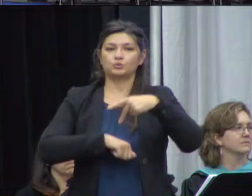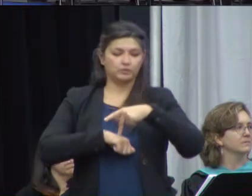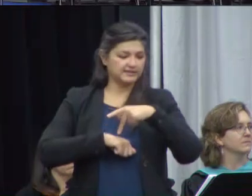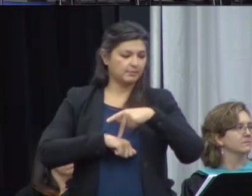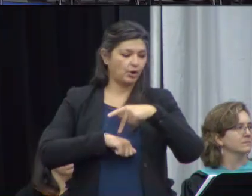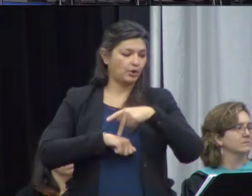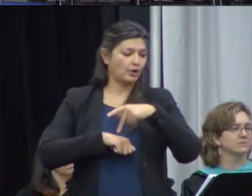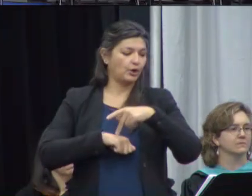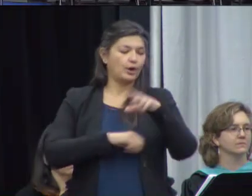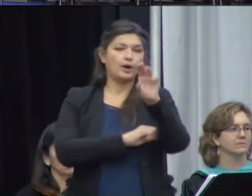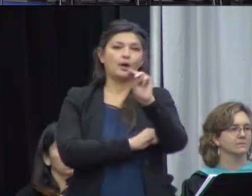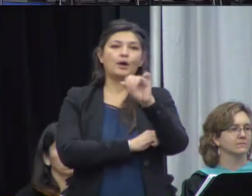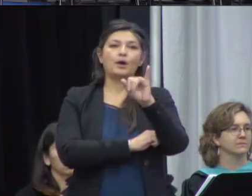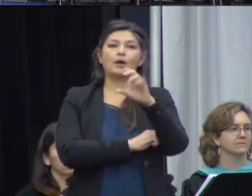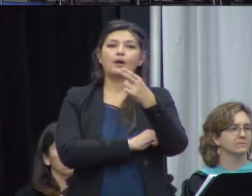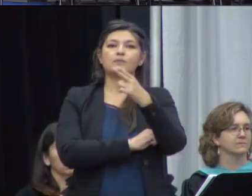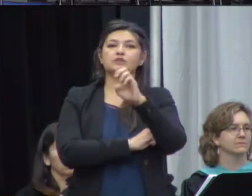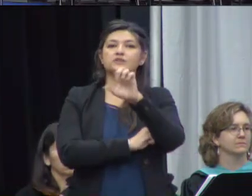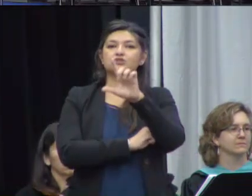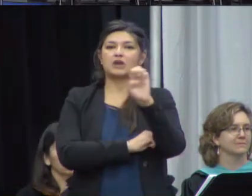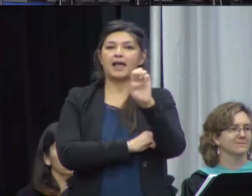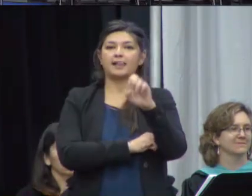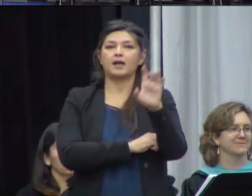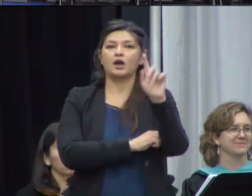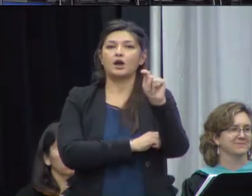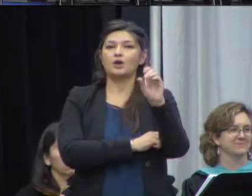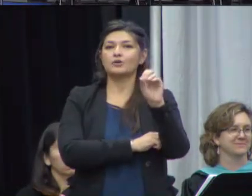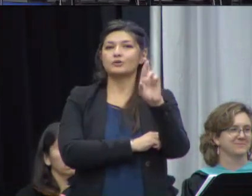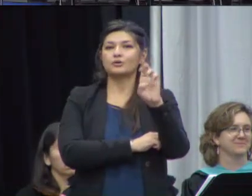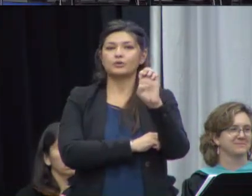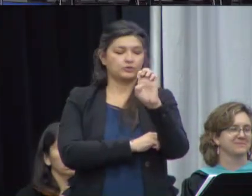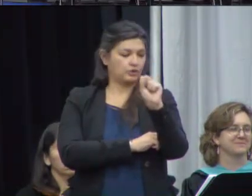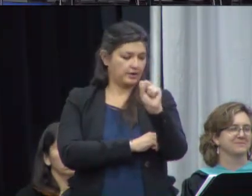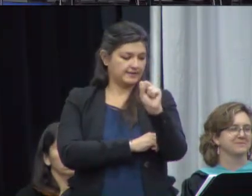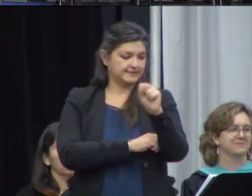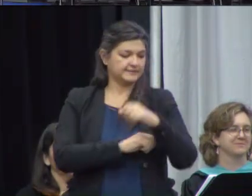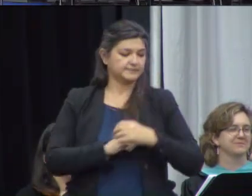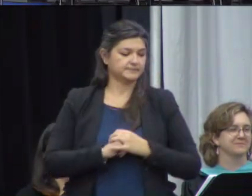Ms. Michele Torres. (audience applauds)